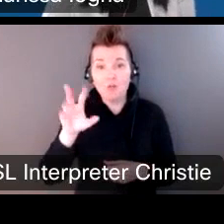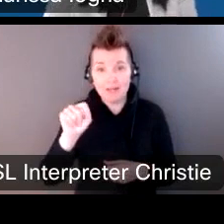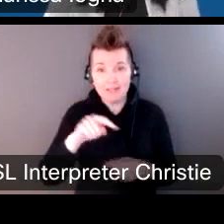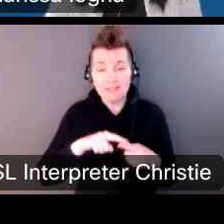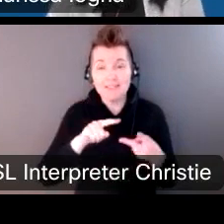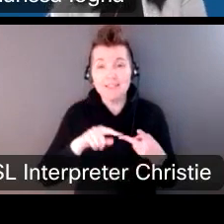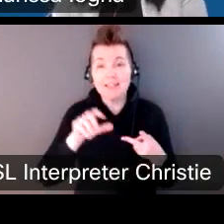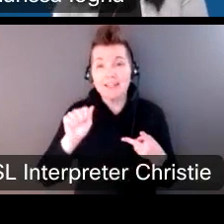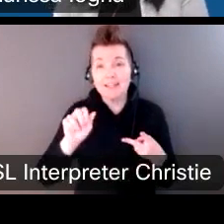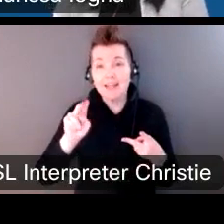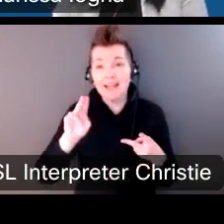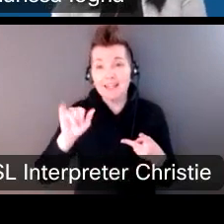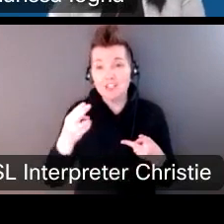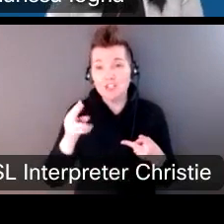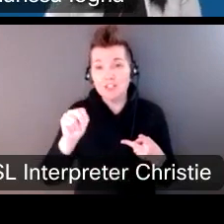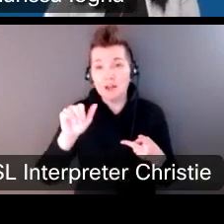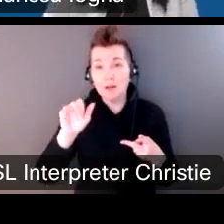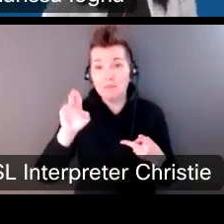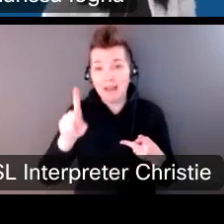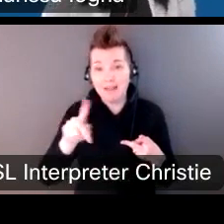the Chippewa, the Haudenosaunee,